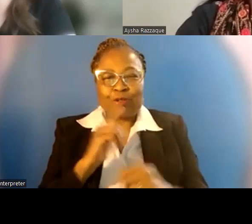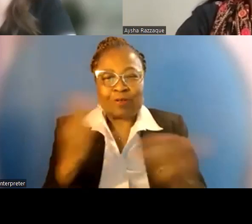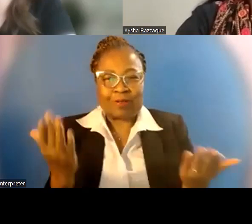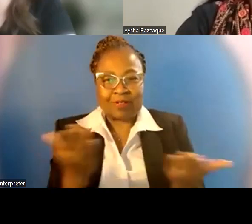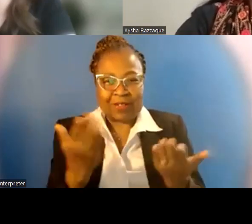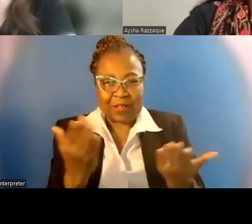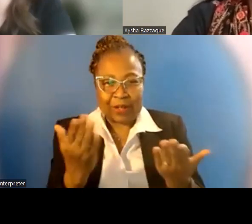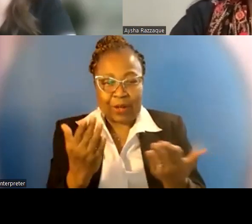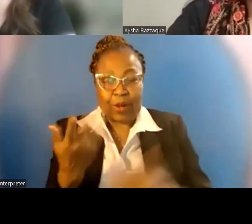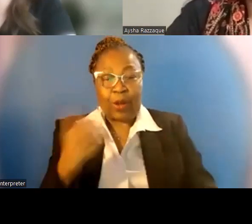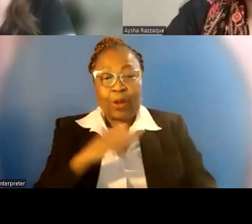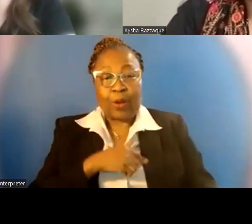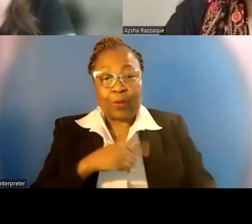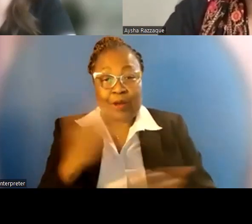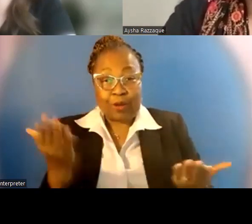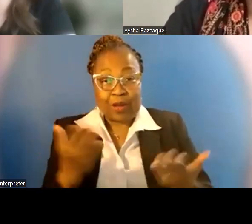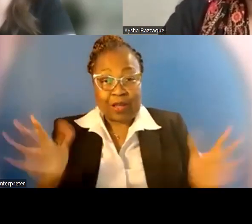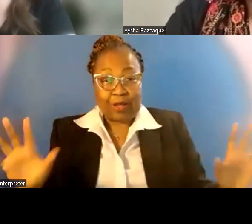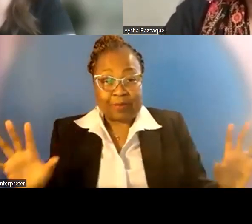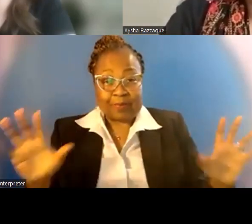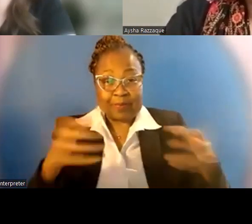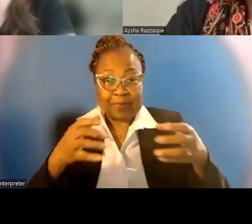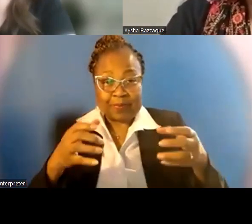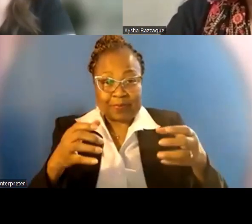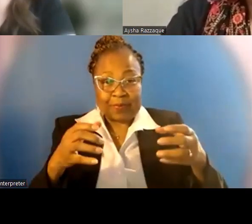We are here together for the A2 session,